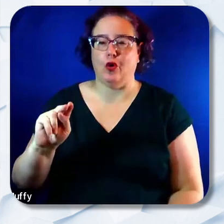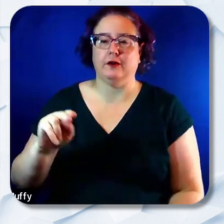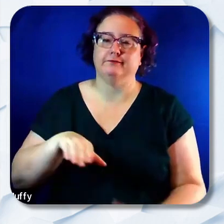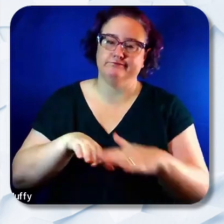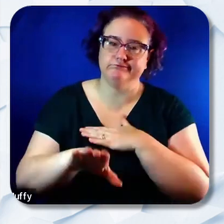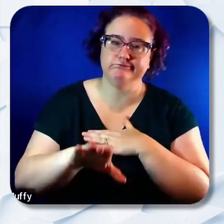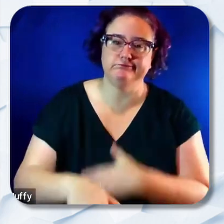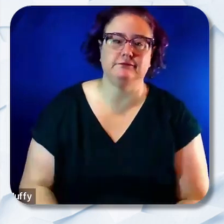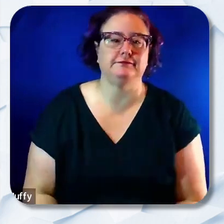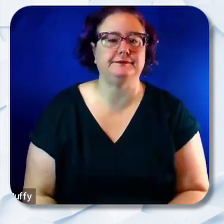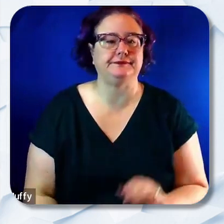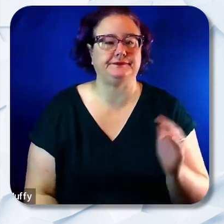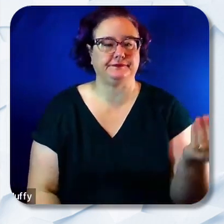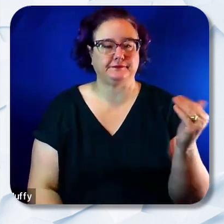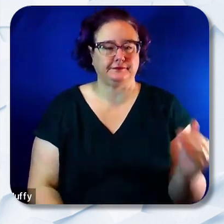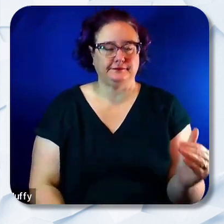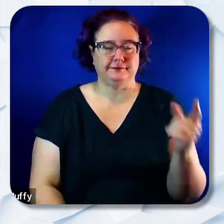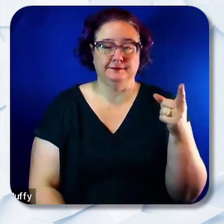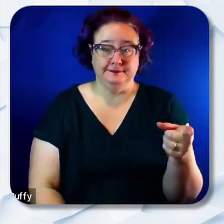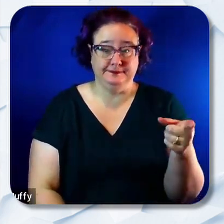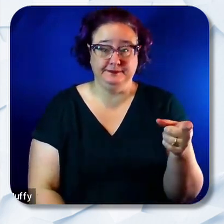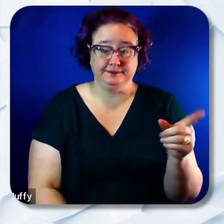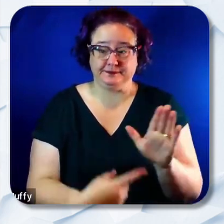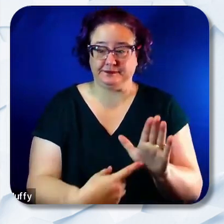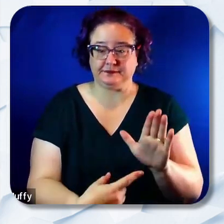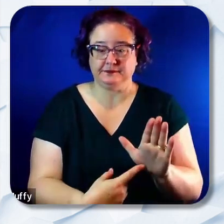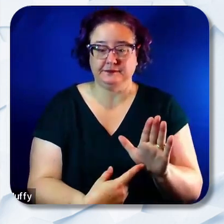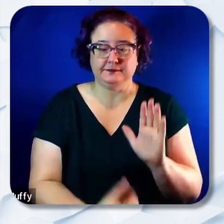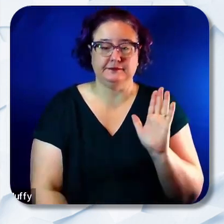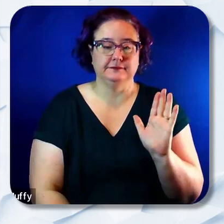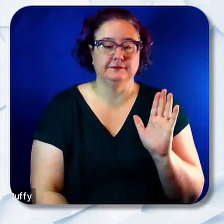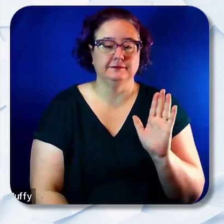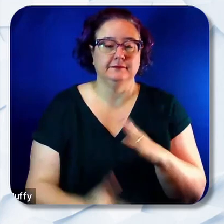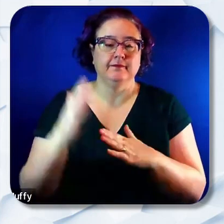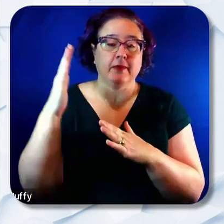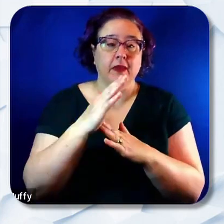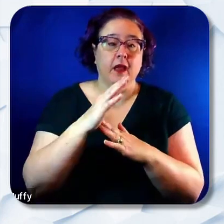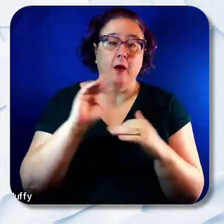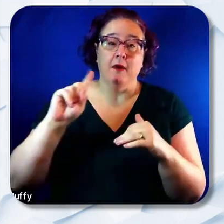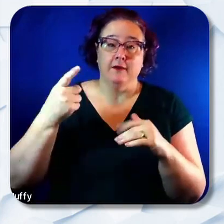Next, this illustration displays the top of the first screen in the online database.